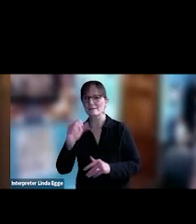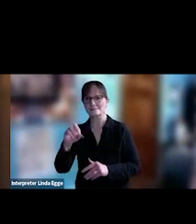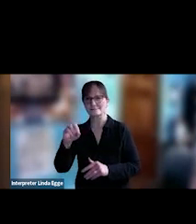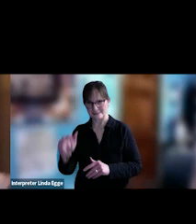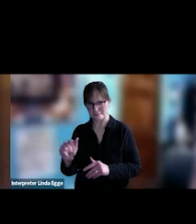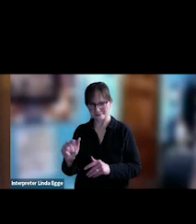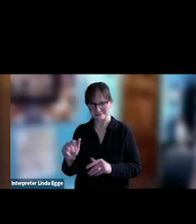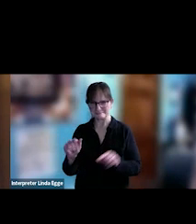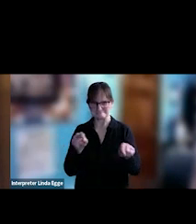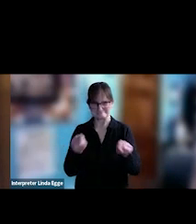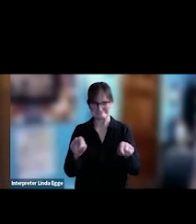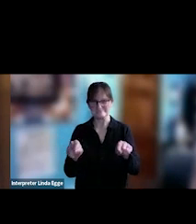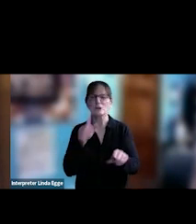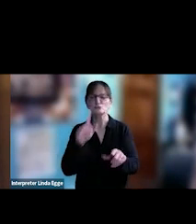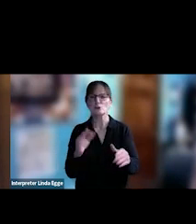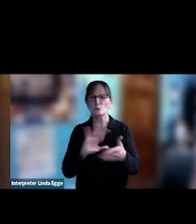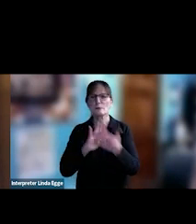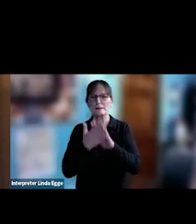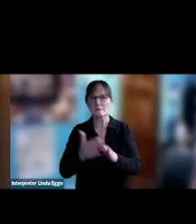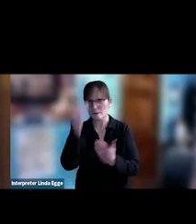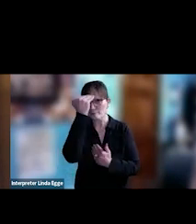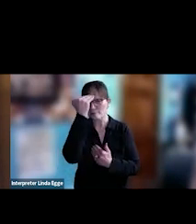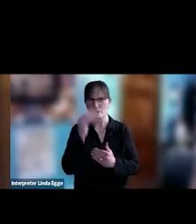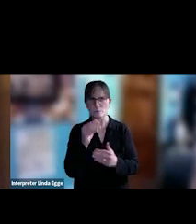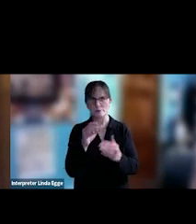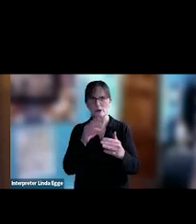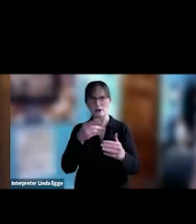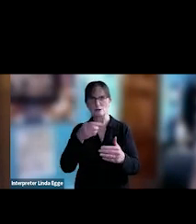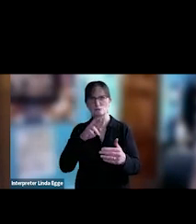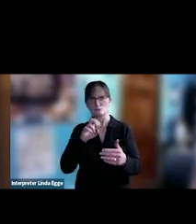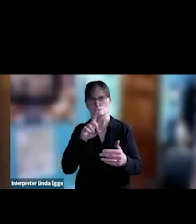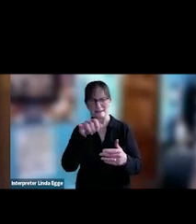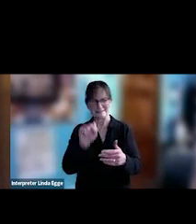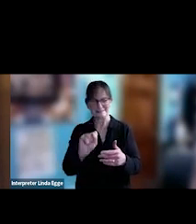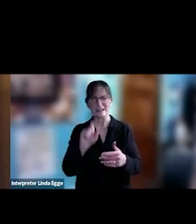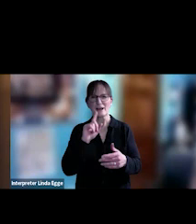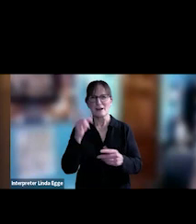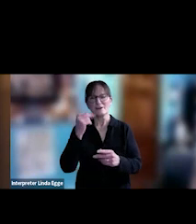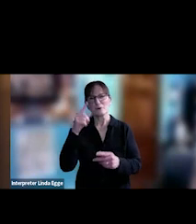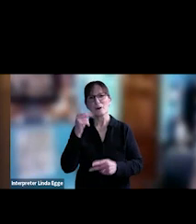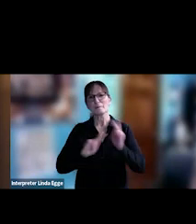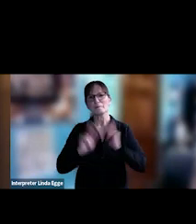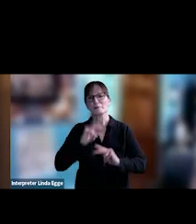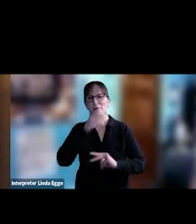So you wanna be familiar with these grids, particularly for people age 50 and older,